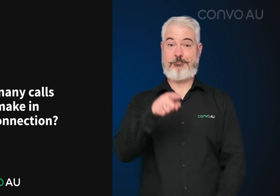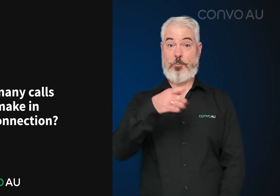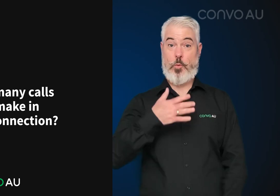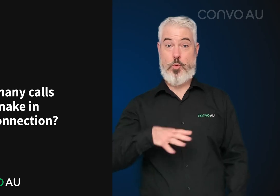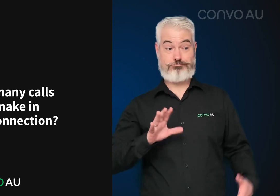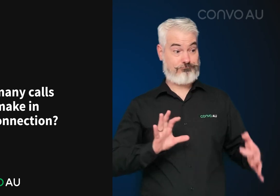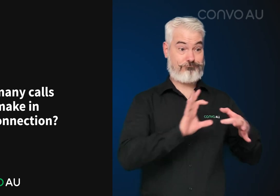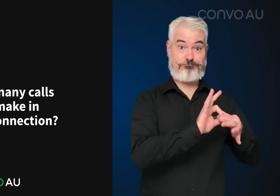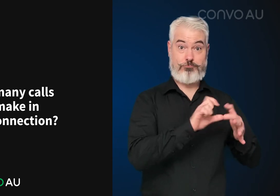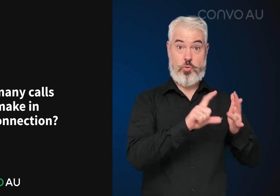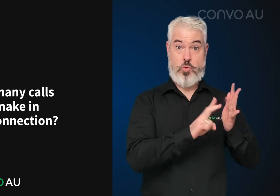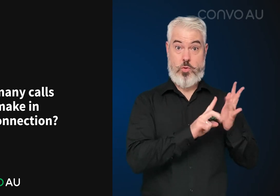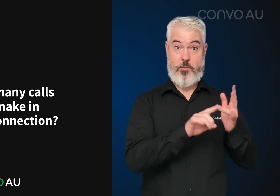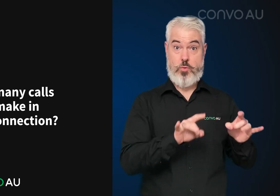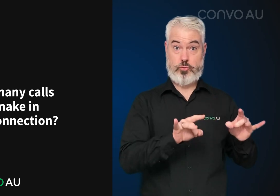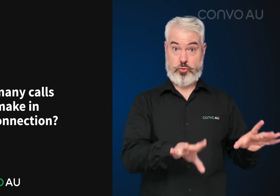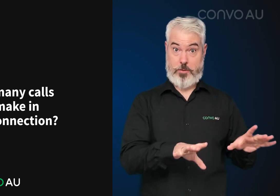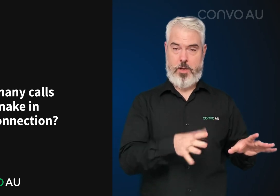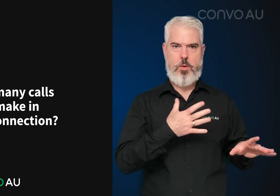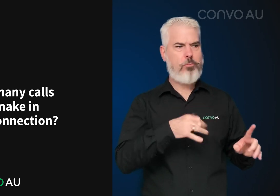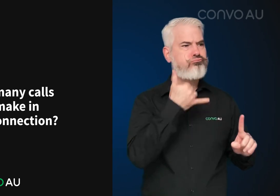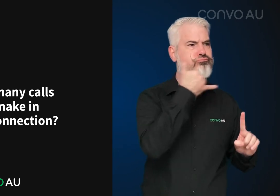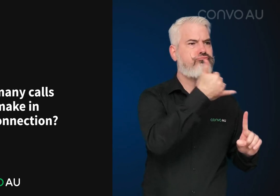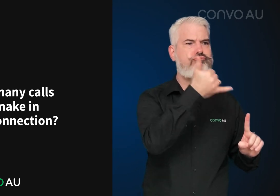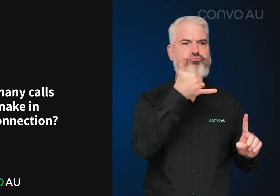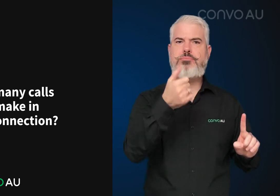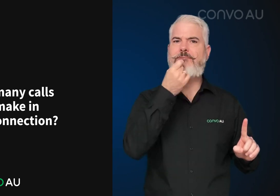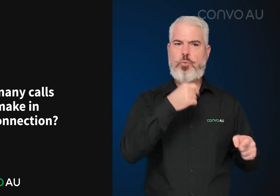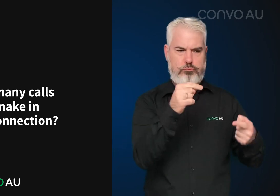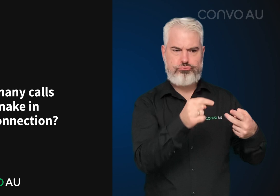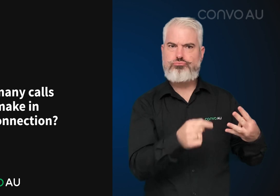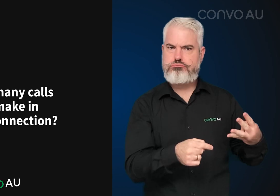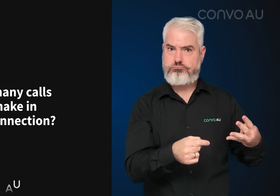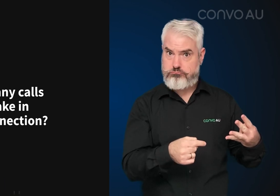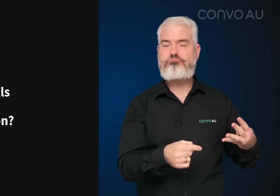Want to make a few calls through the Convo Australia app?